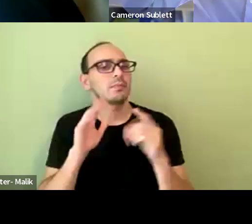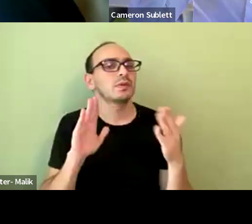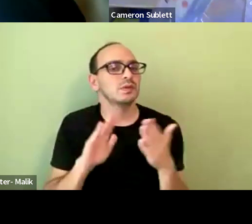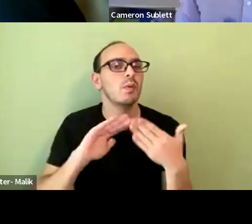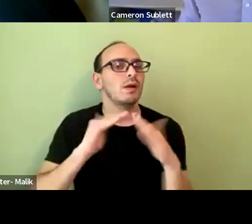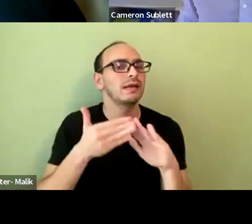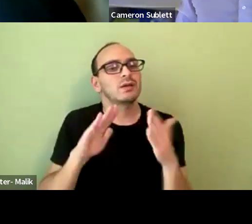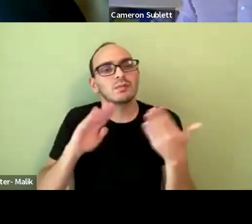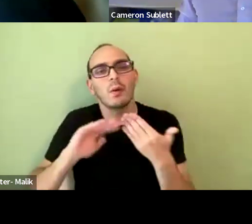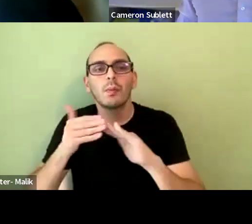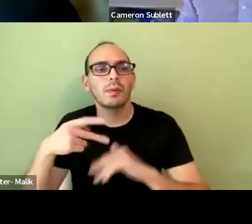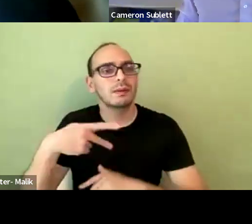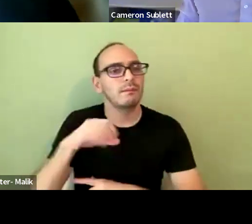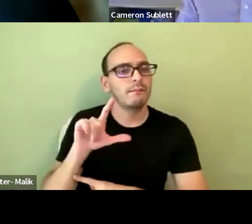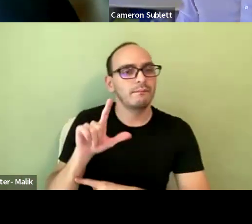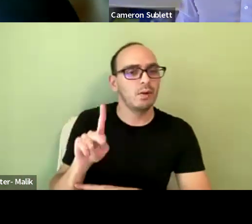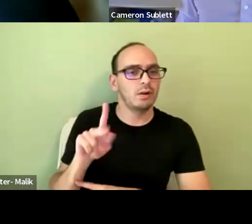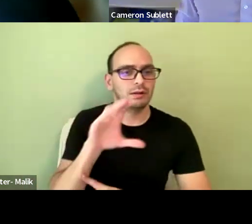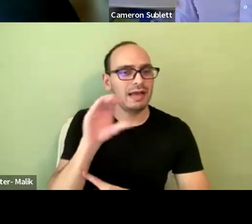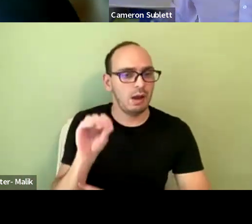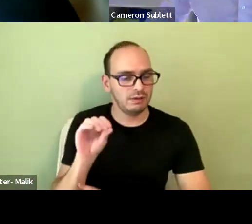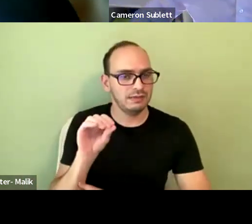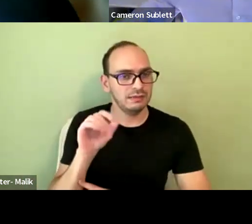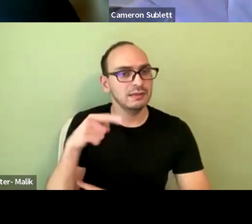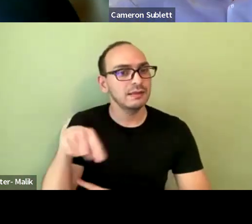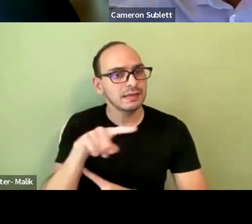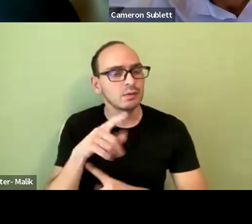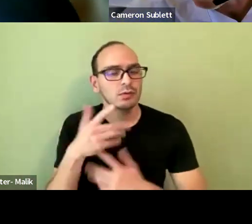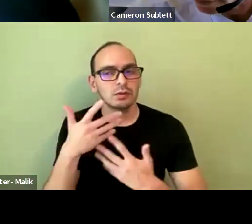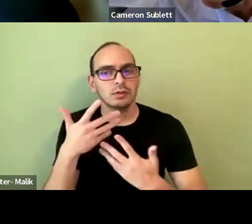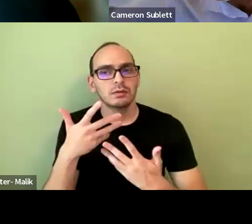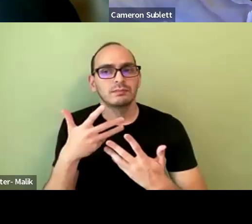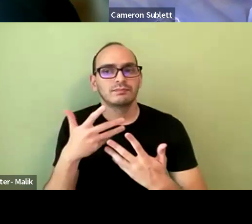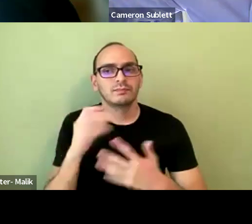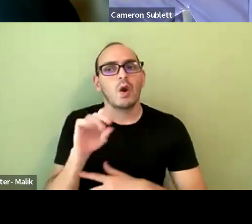cities and Polk County and they would grossly overestimate how long